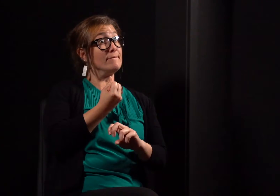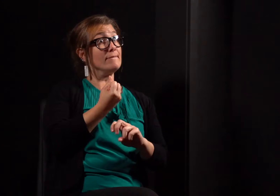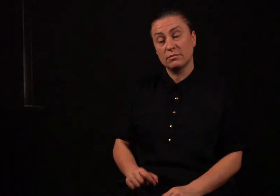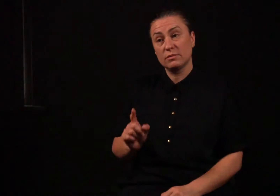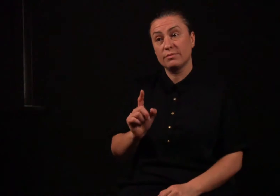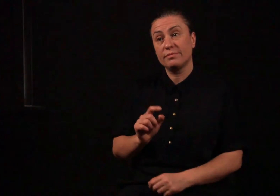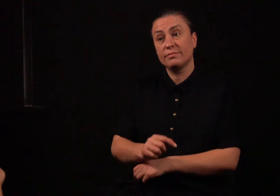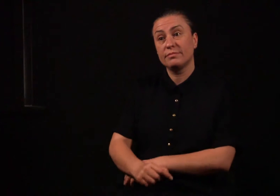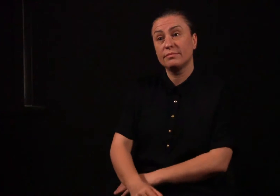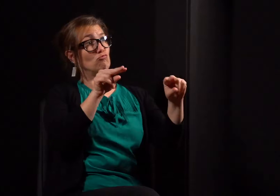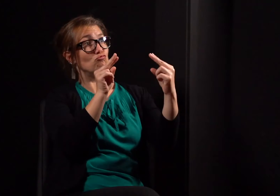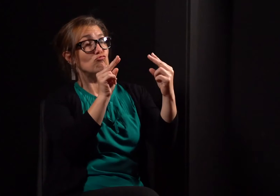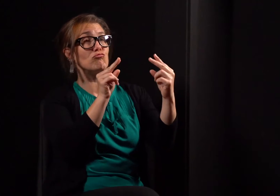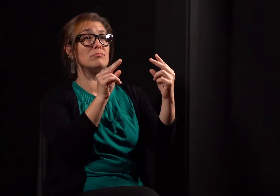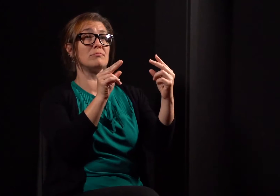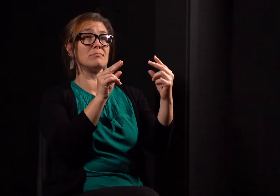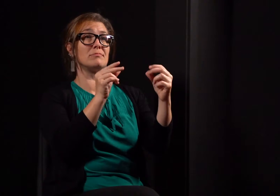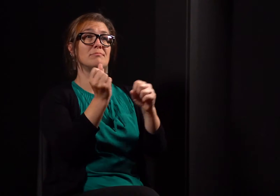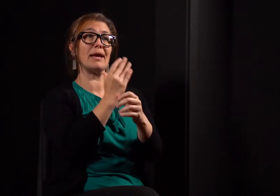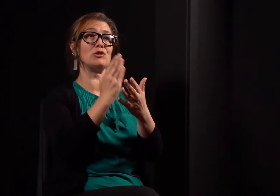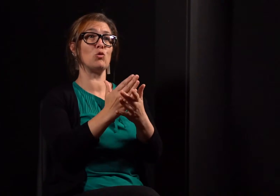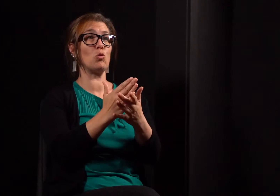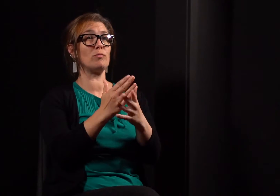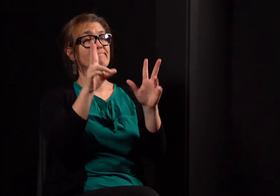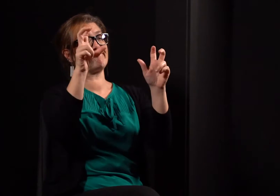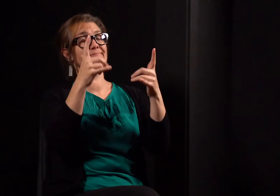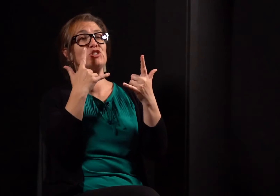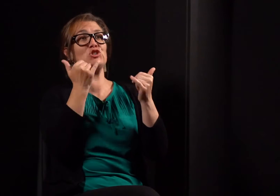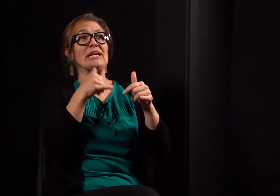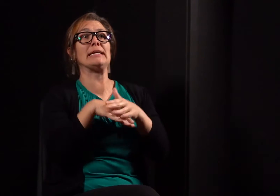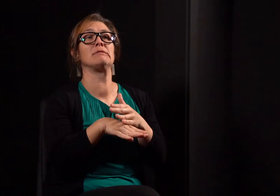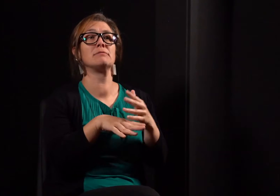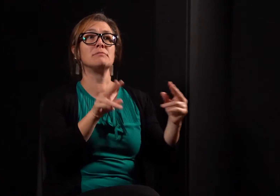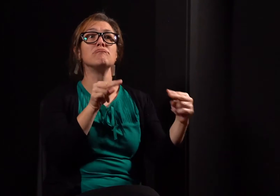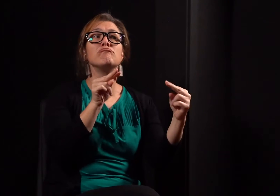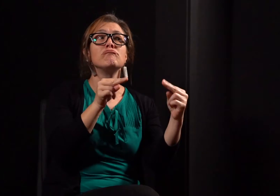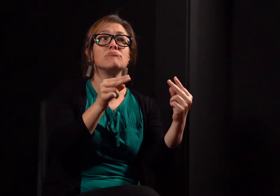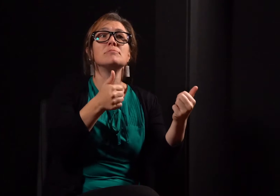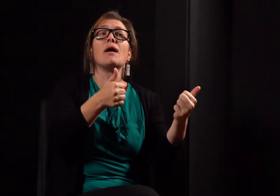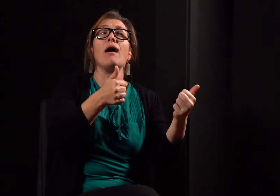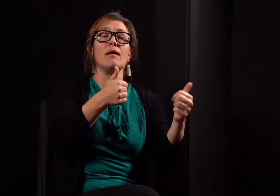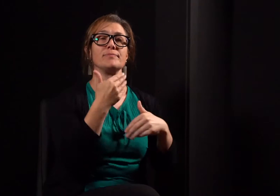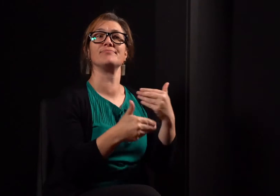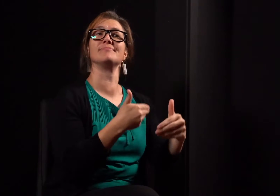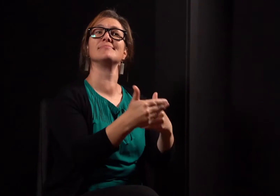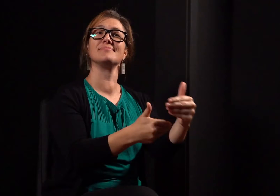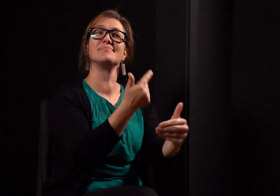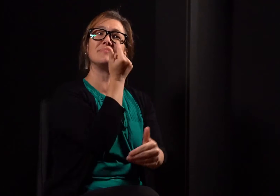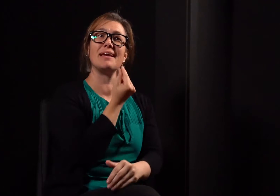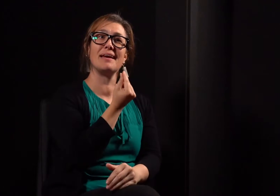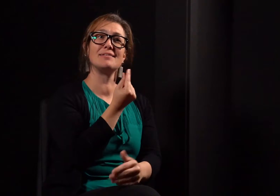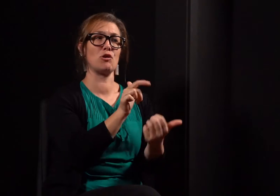There is some research in that area about eye contact and they refer to it as checking in